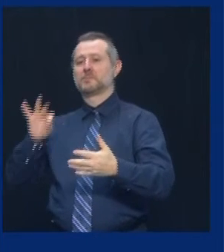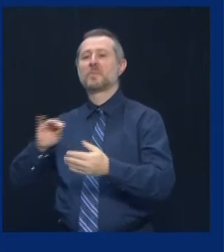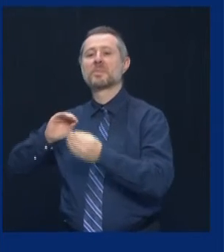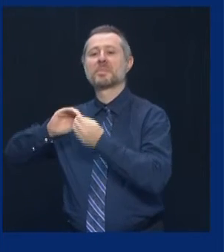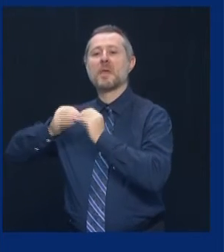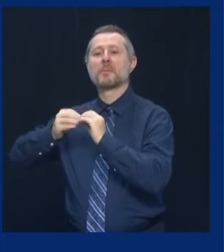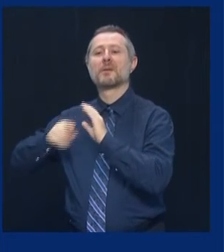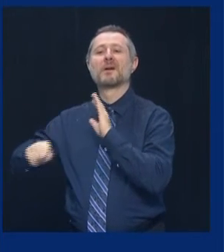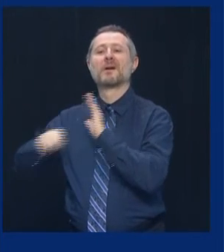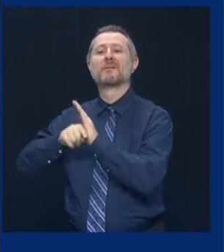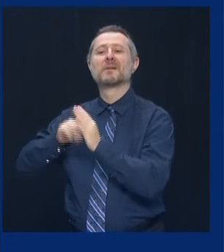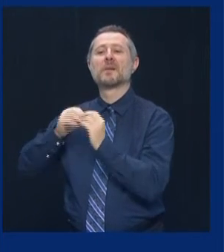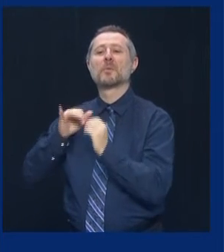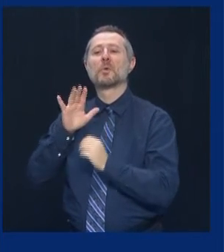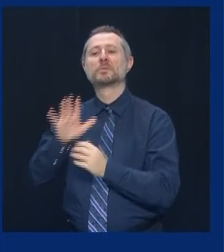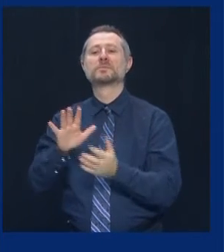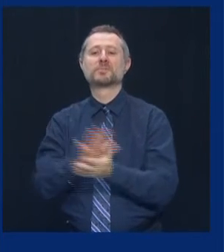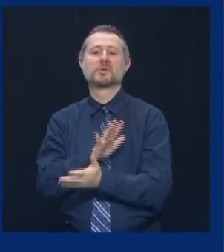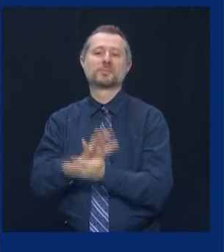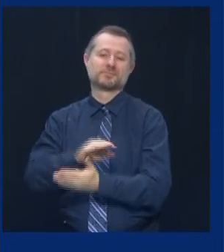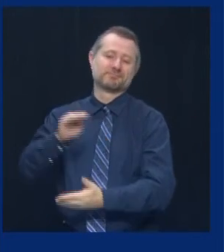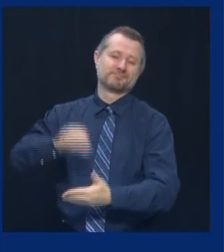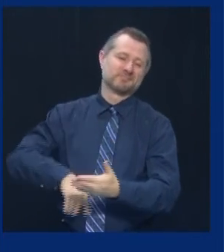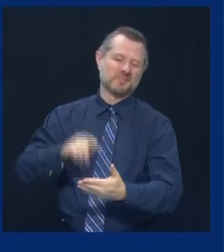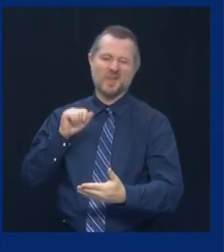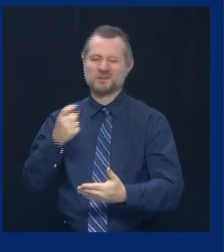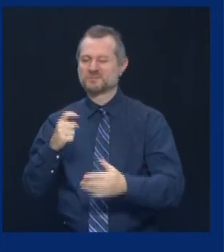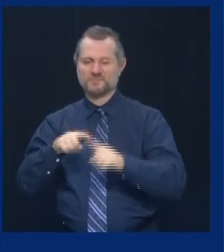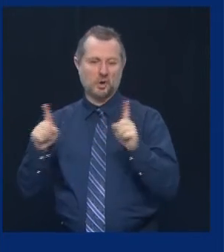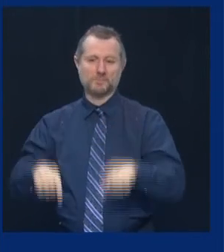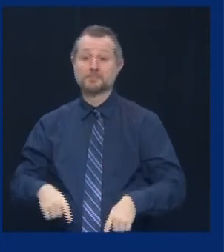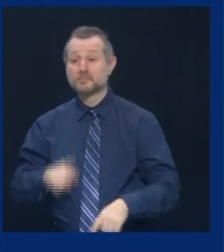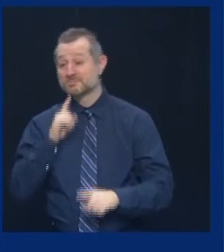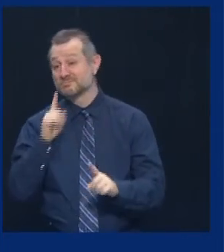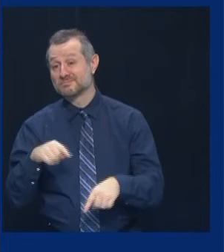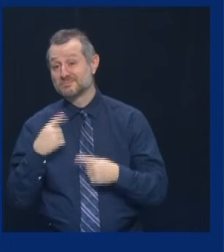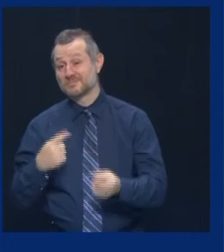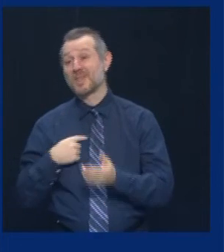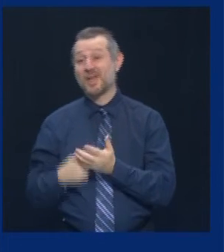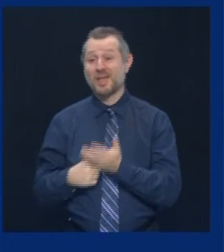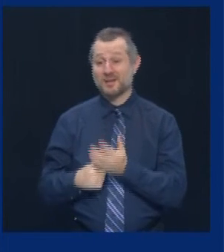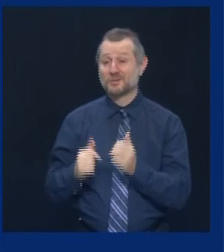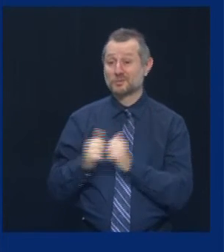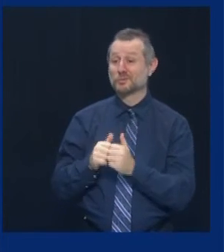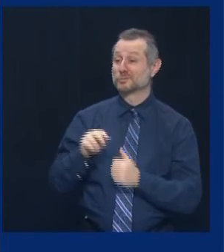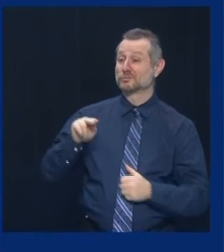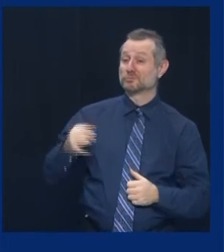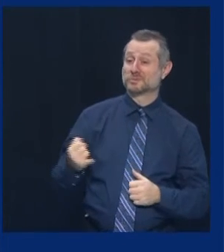TAX, SHOWS UP AS A NEGATIVE ON